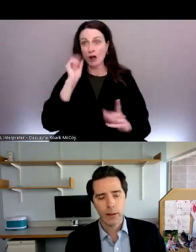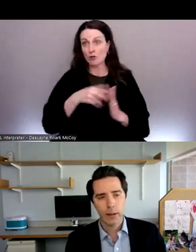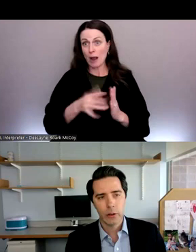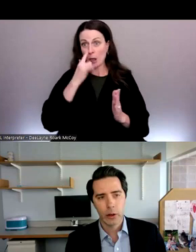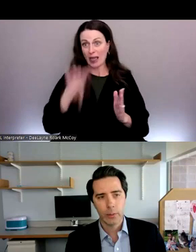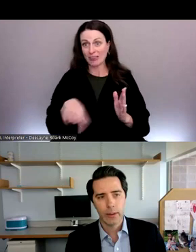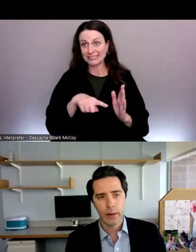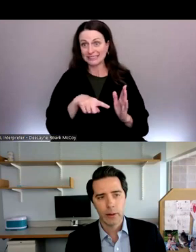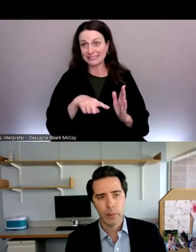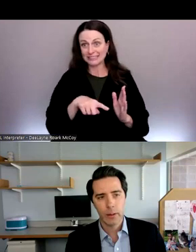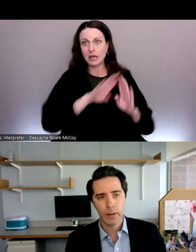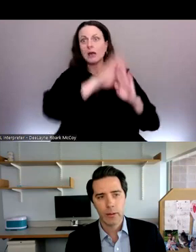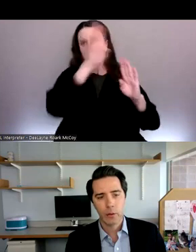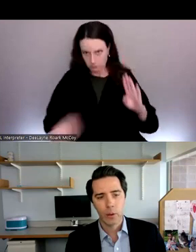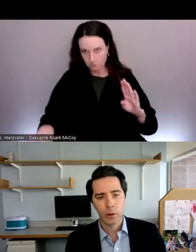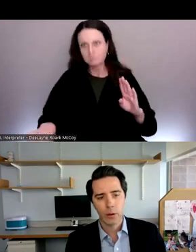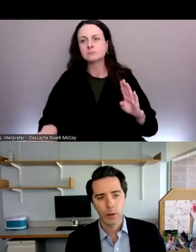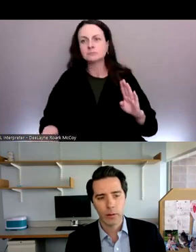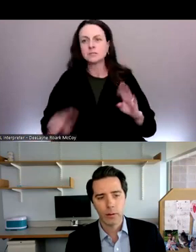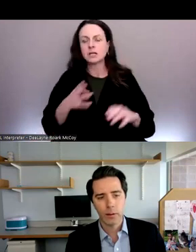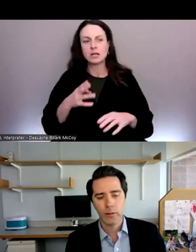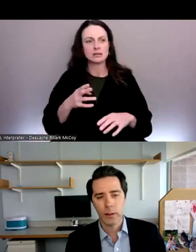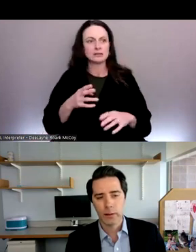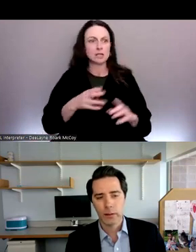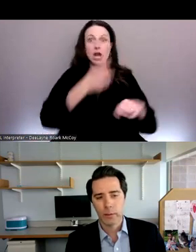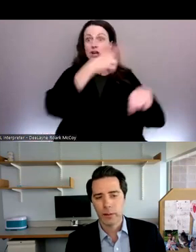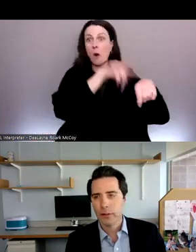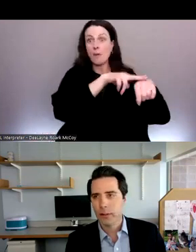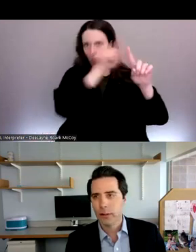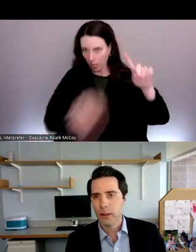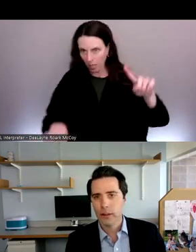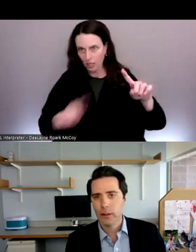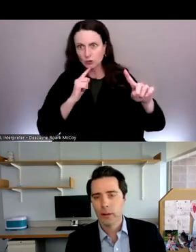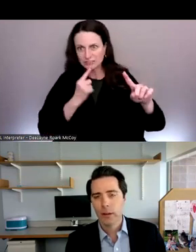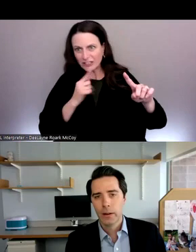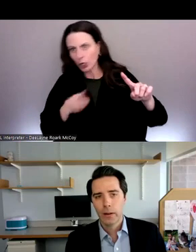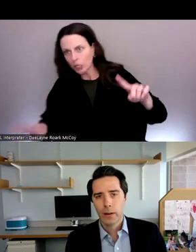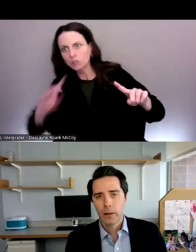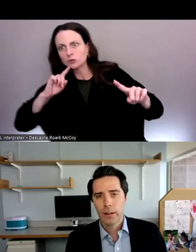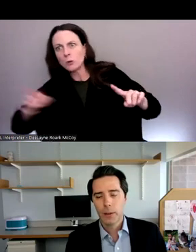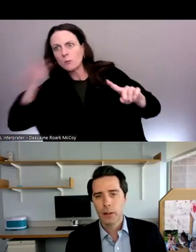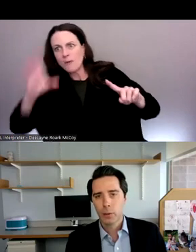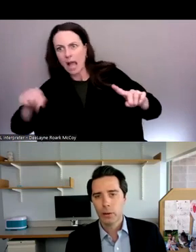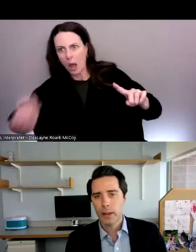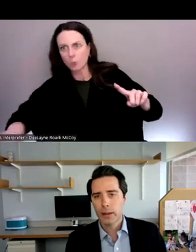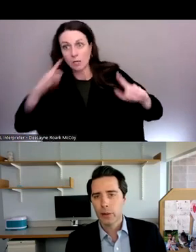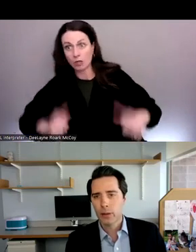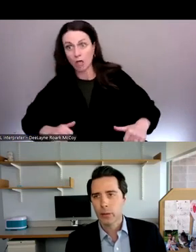it's sharply downsloping normal to severe to profound hearing loss